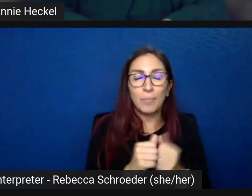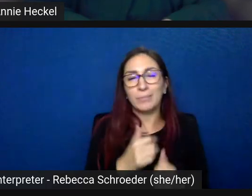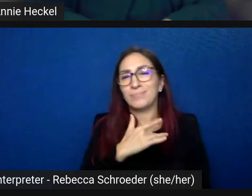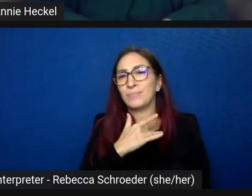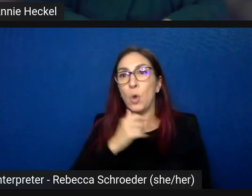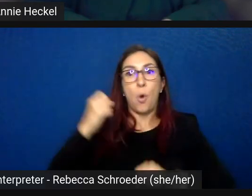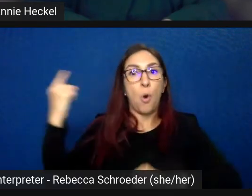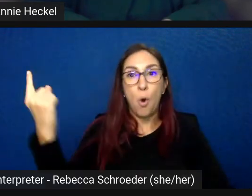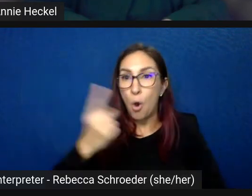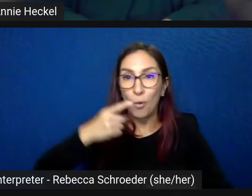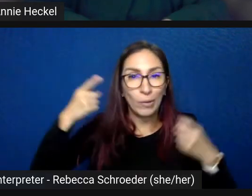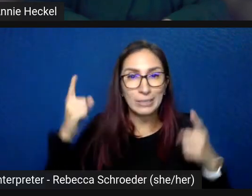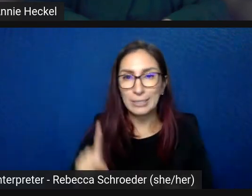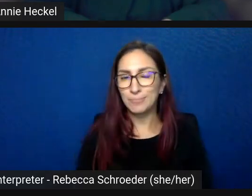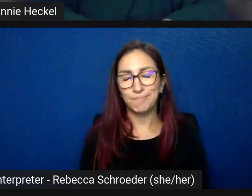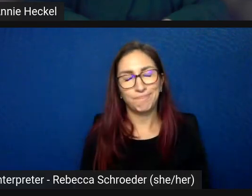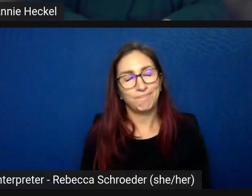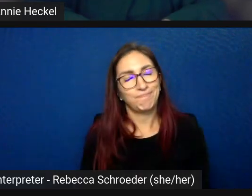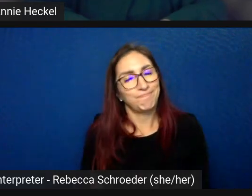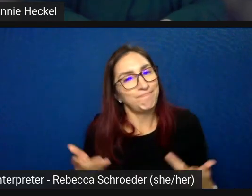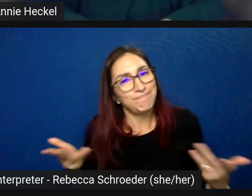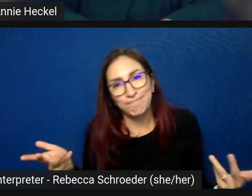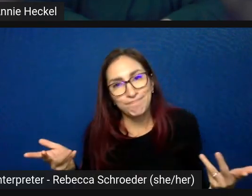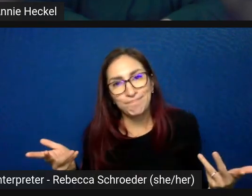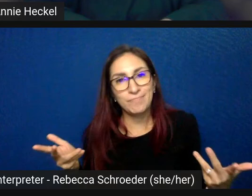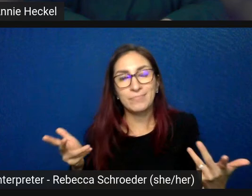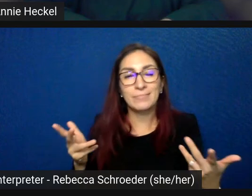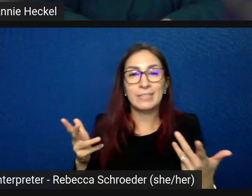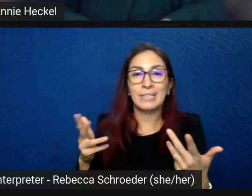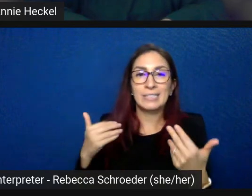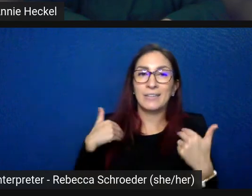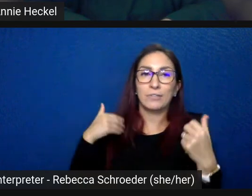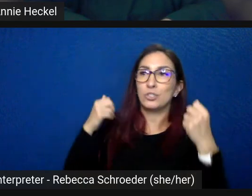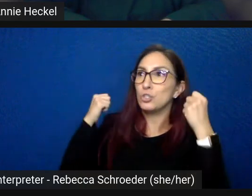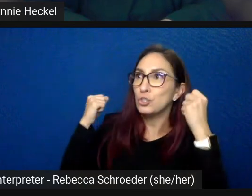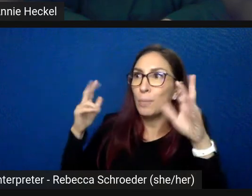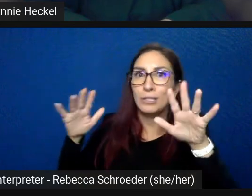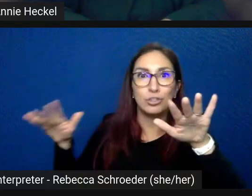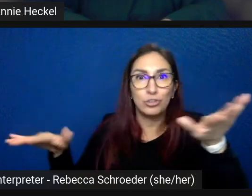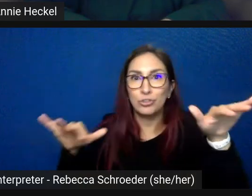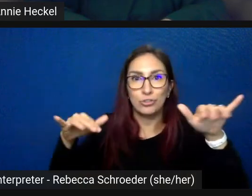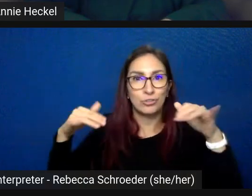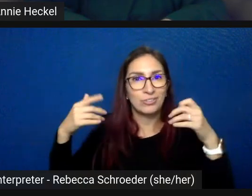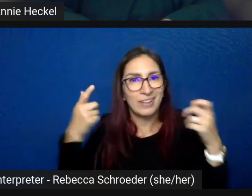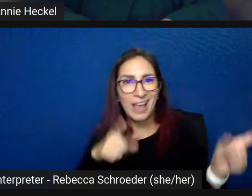just so much activity going on. It's hard.